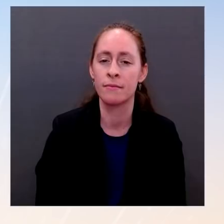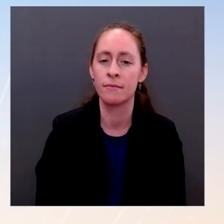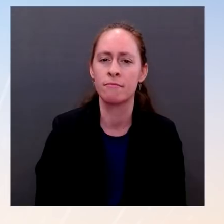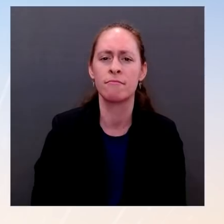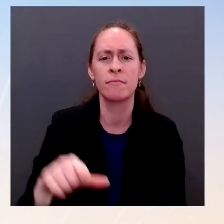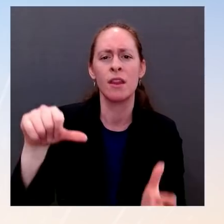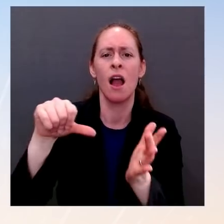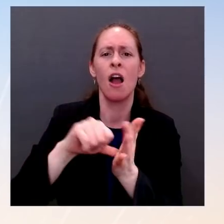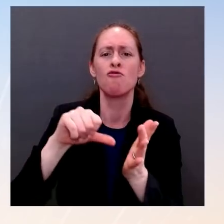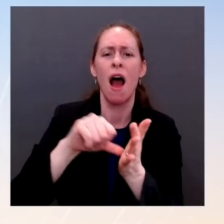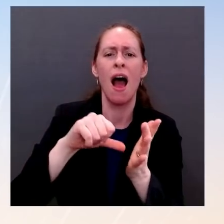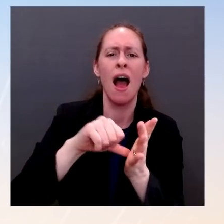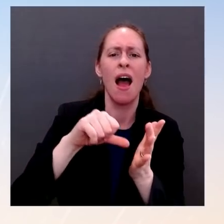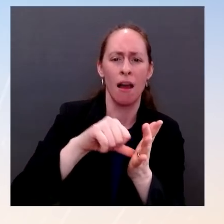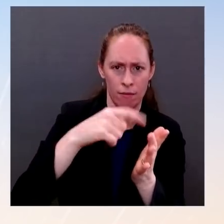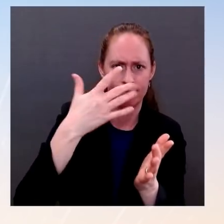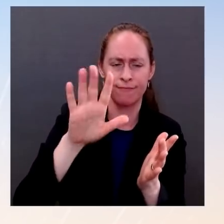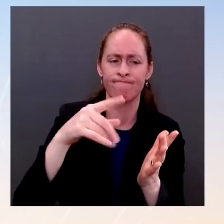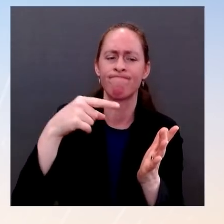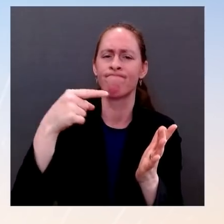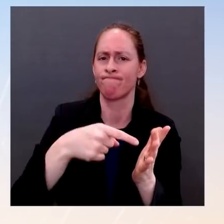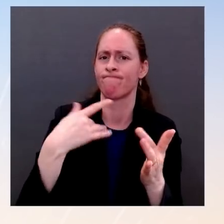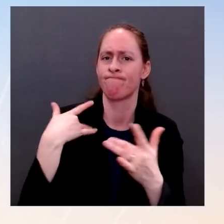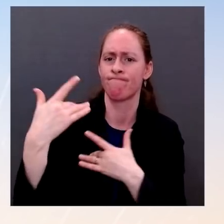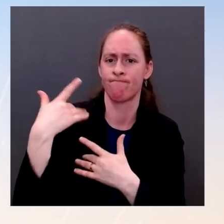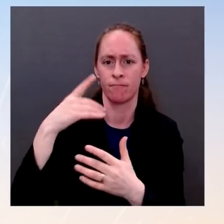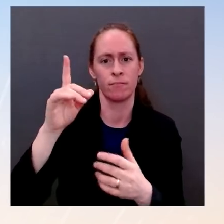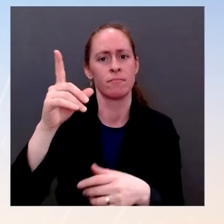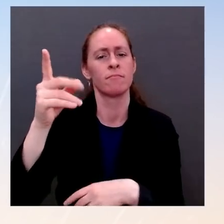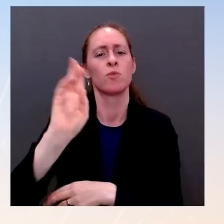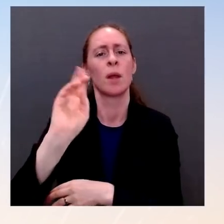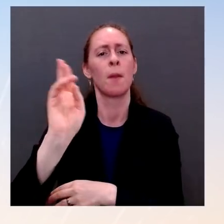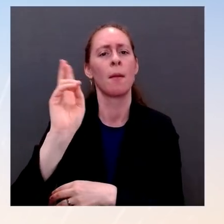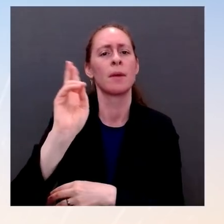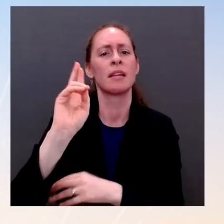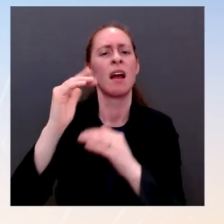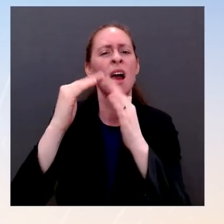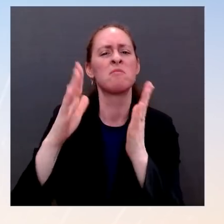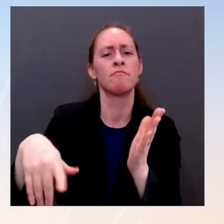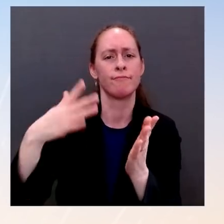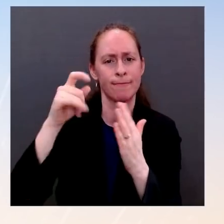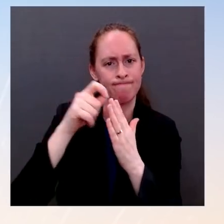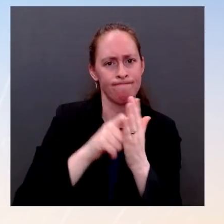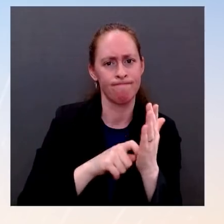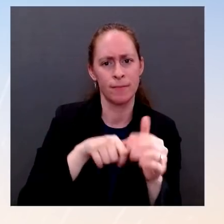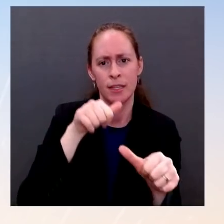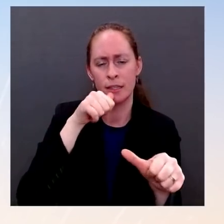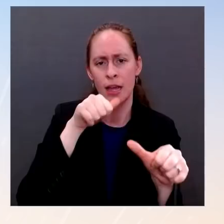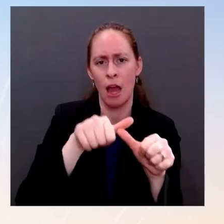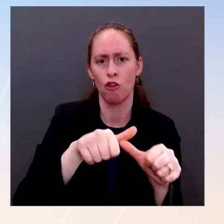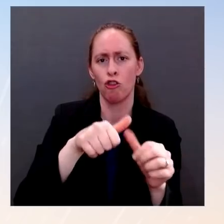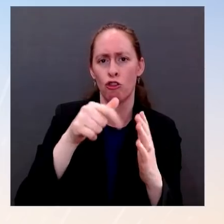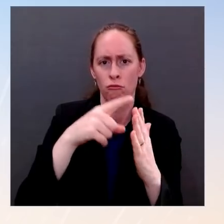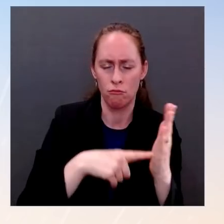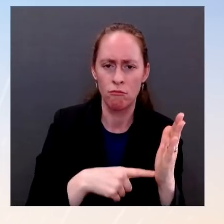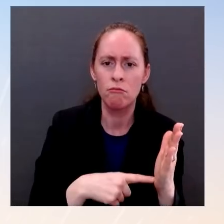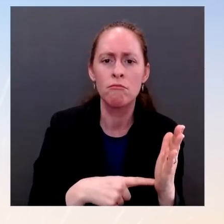with Iran will meet the same fate as the 2015 JCPOA, meaning that the next Republican administration will just nullify it.